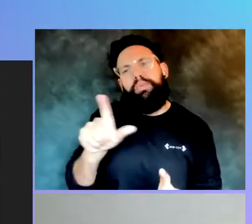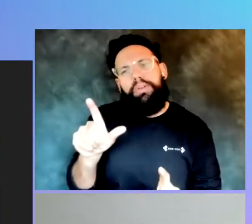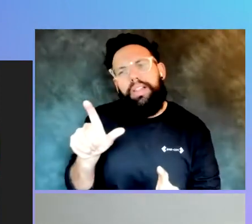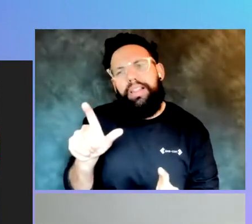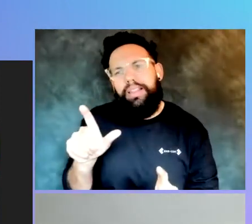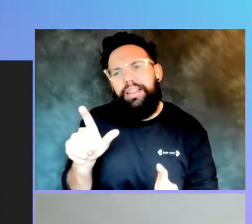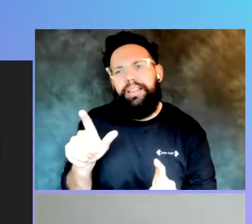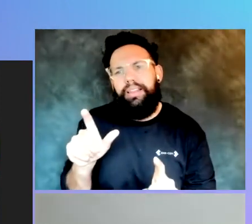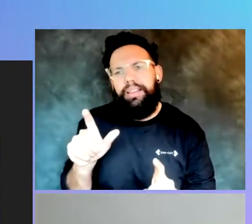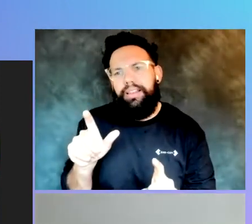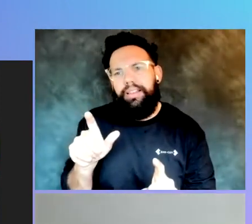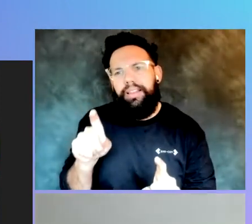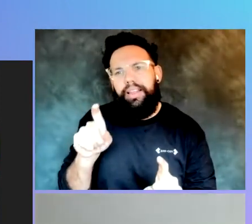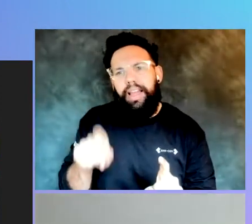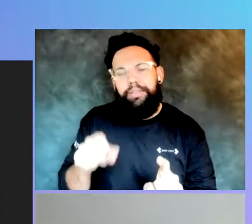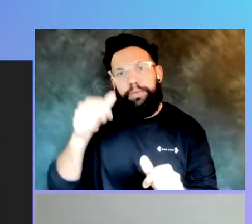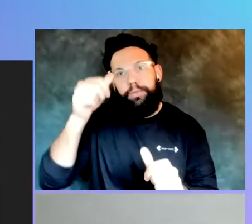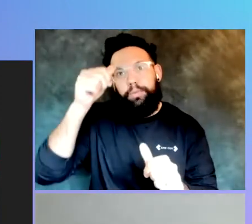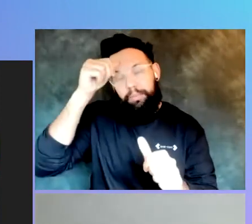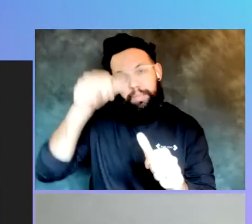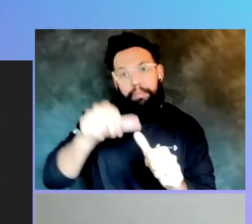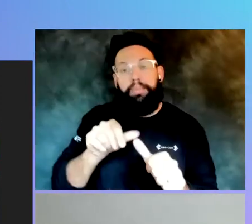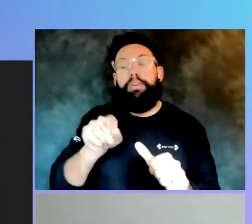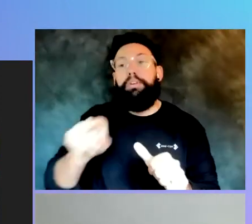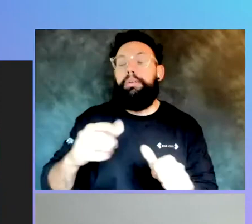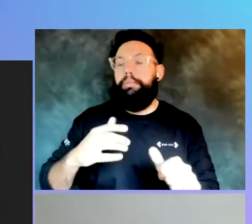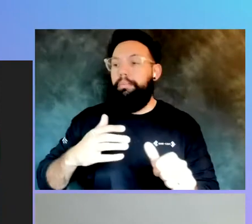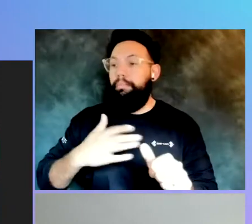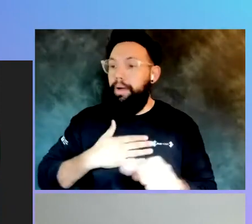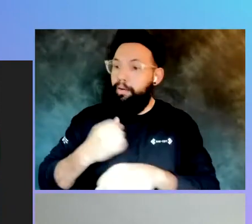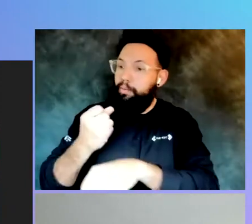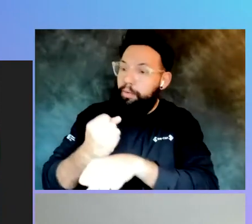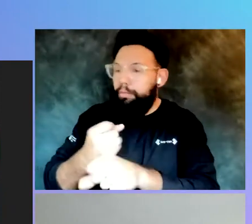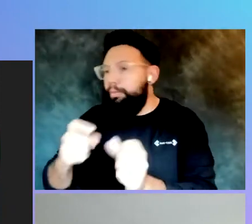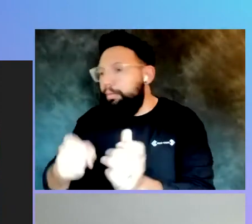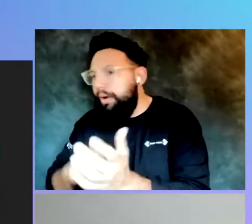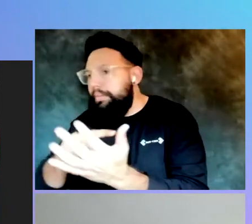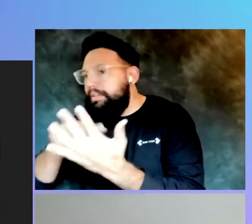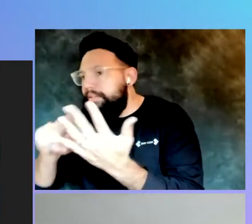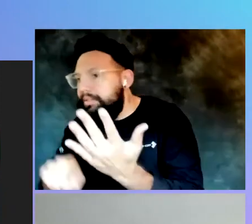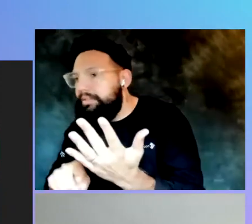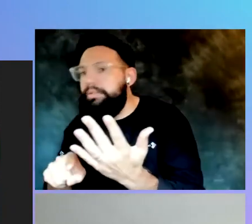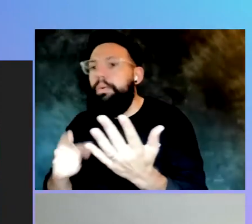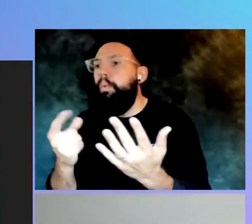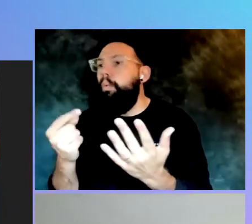consider our project requirements, our scope, and